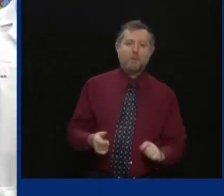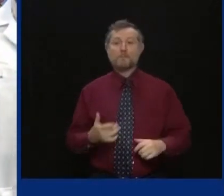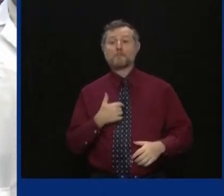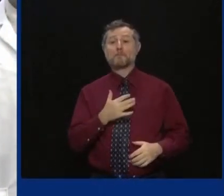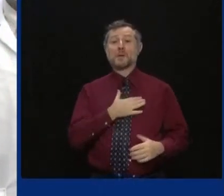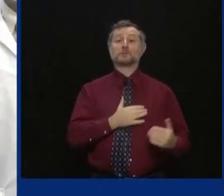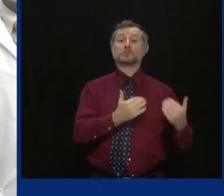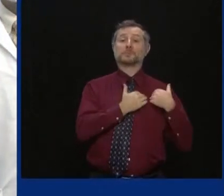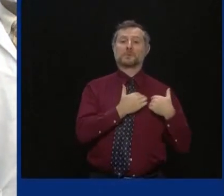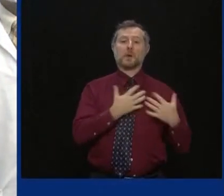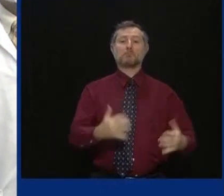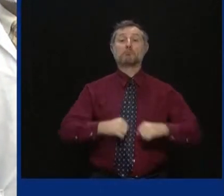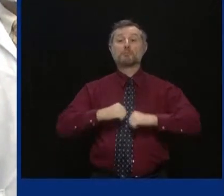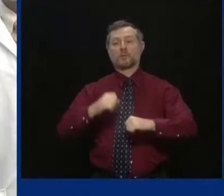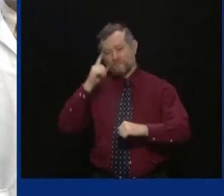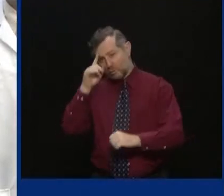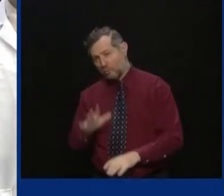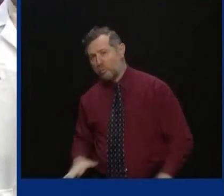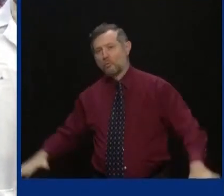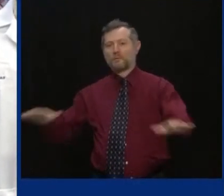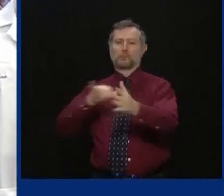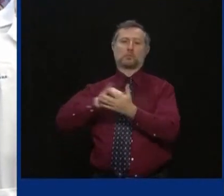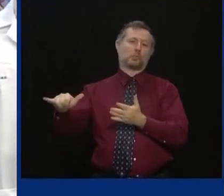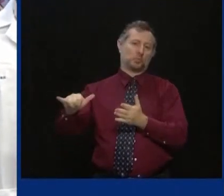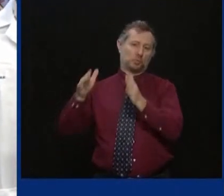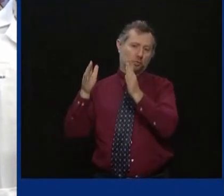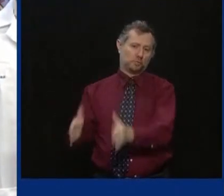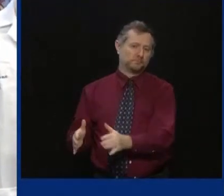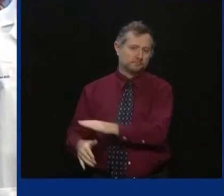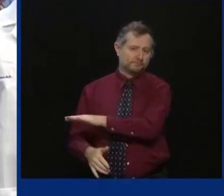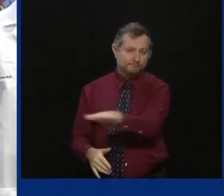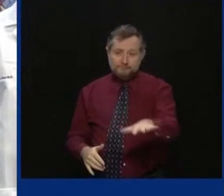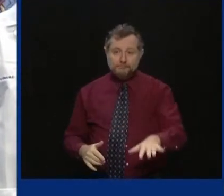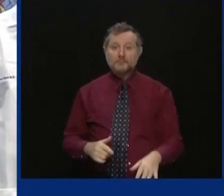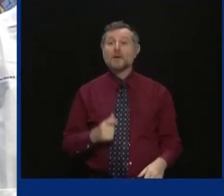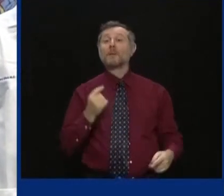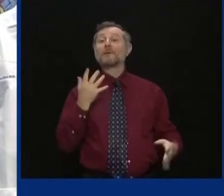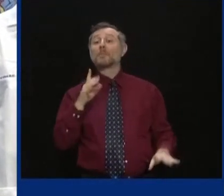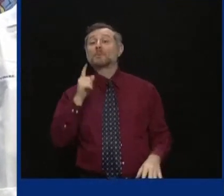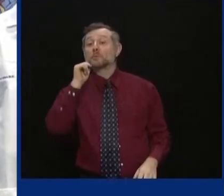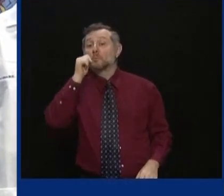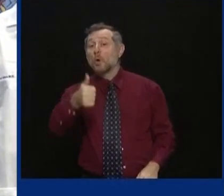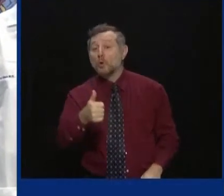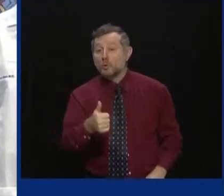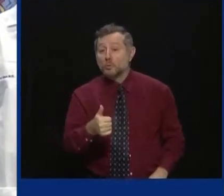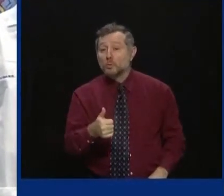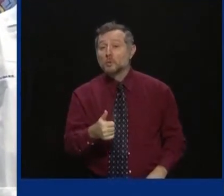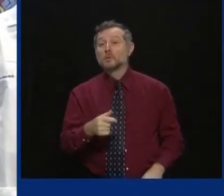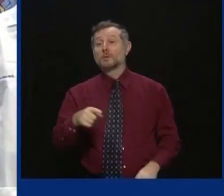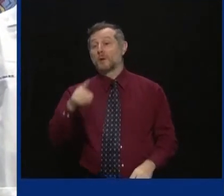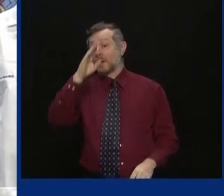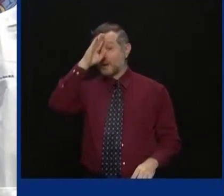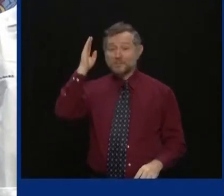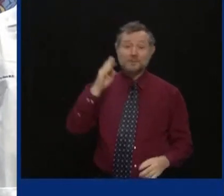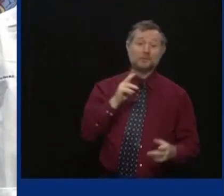THAT I WAS NOT GOING TO CHANGE MY POSITION BECAUSE I'M CHARGED WITH PROTECTING THE HEAD OF ALL